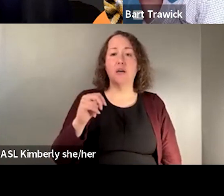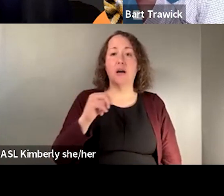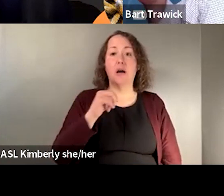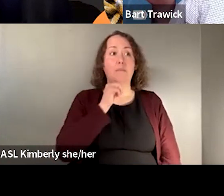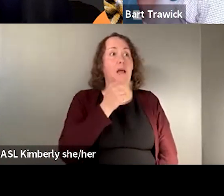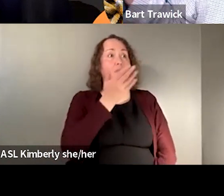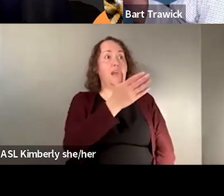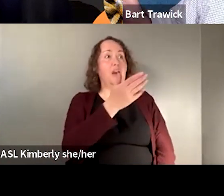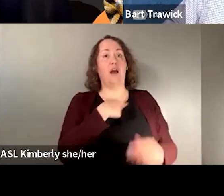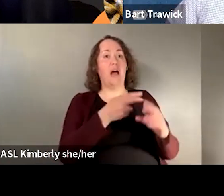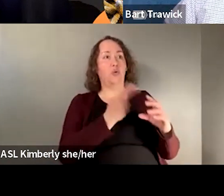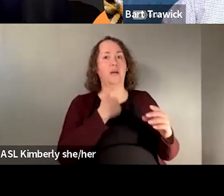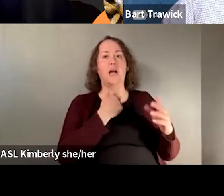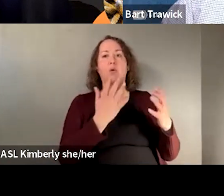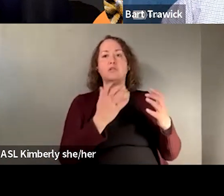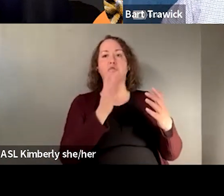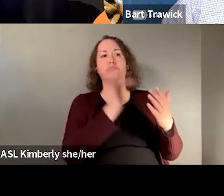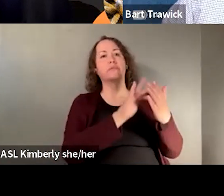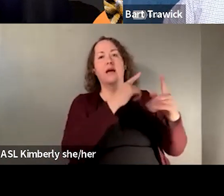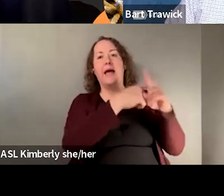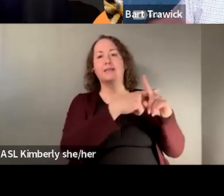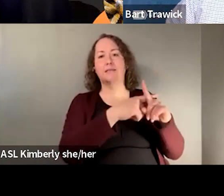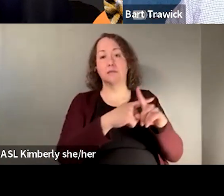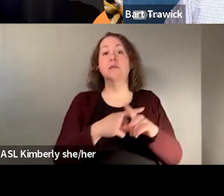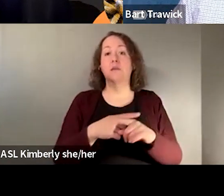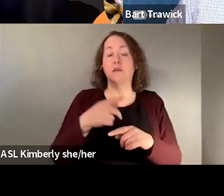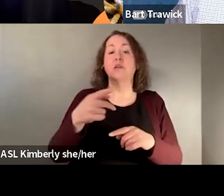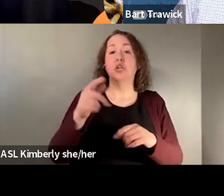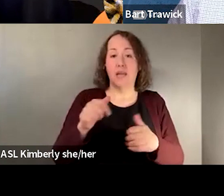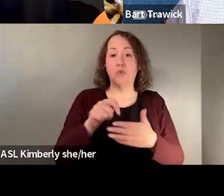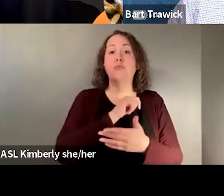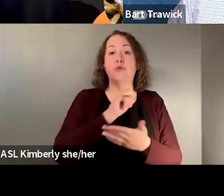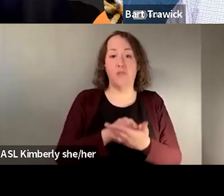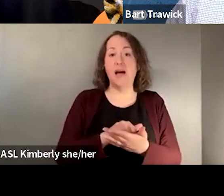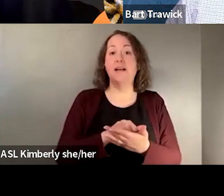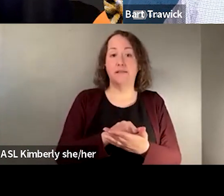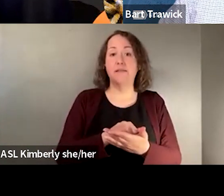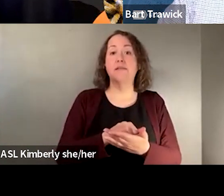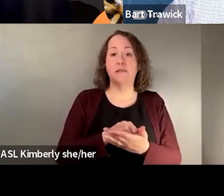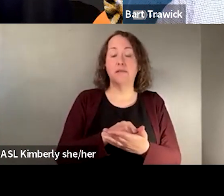There's an X. You can take account login off of your SciENcv account.